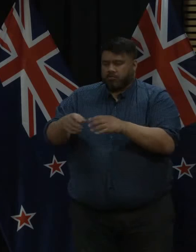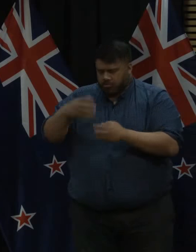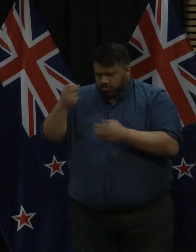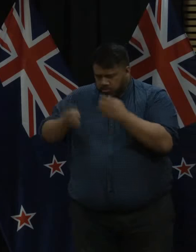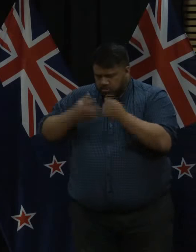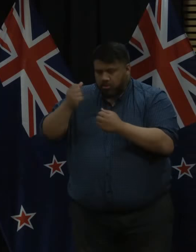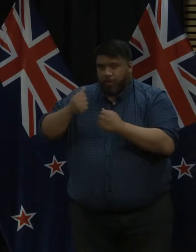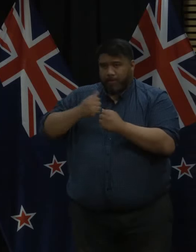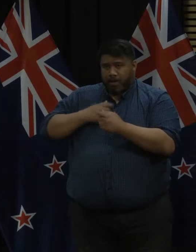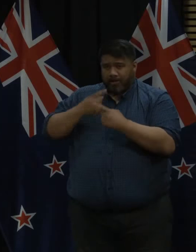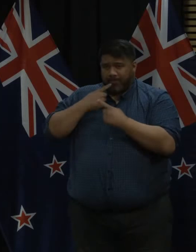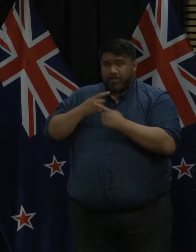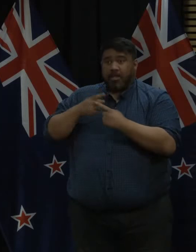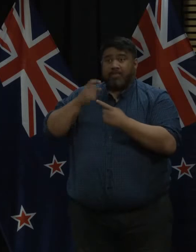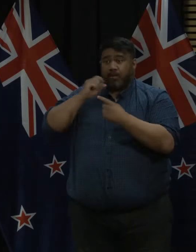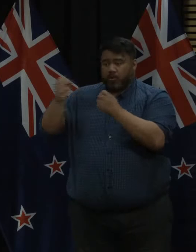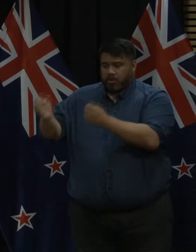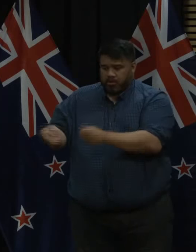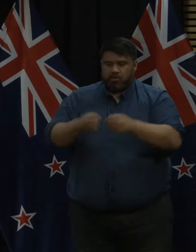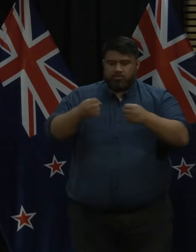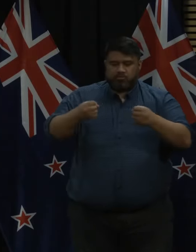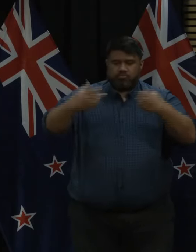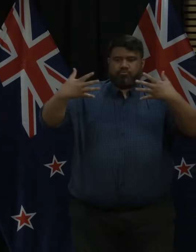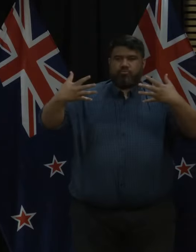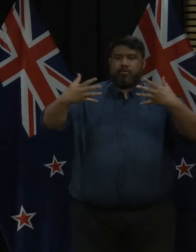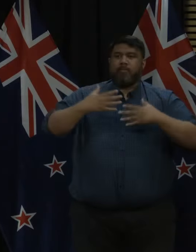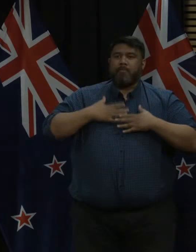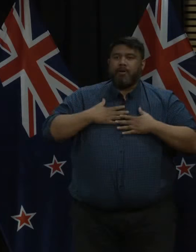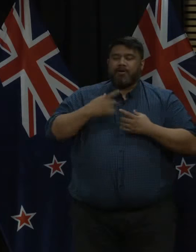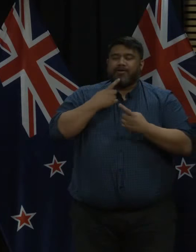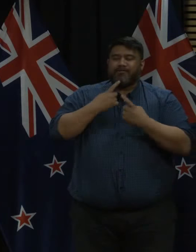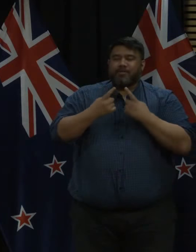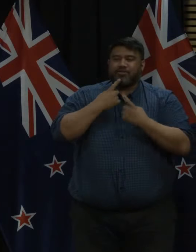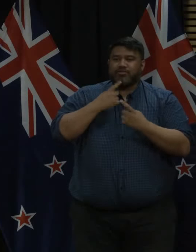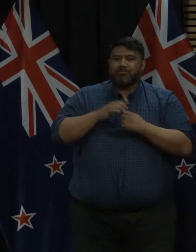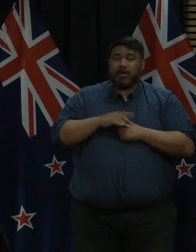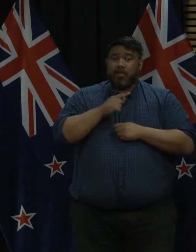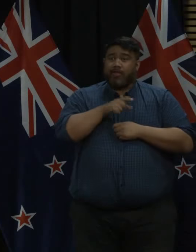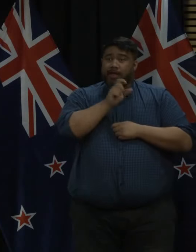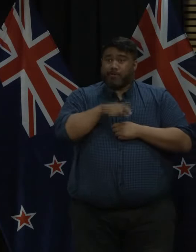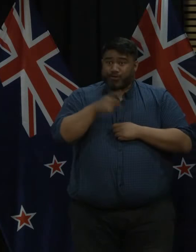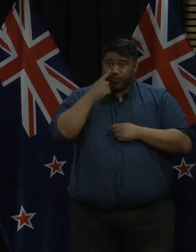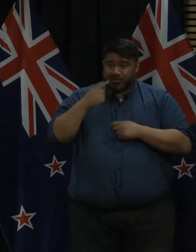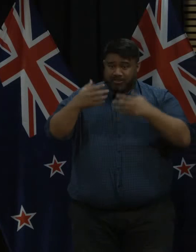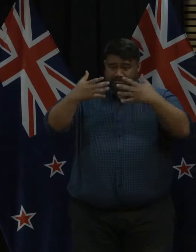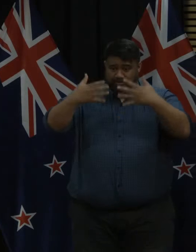know who you are, it is